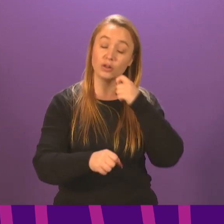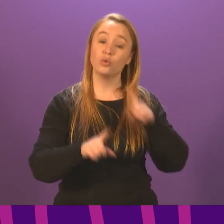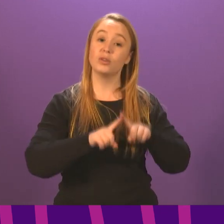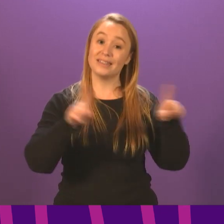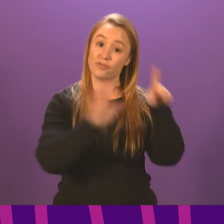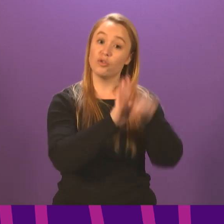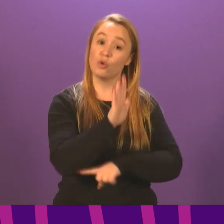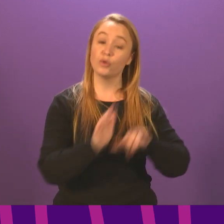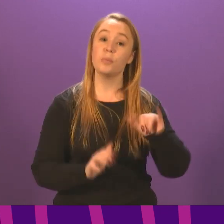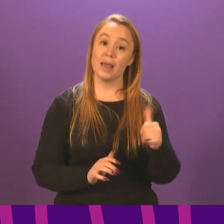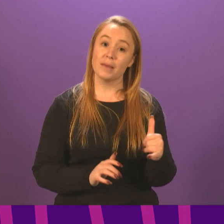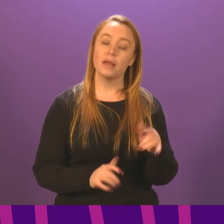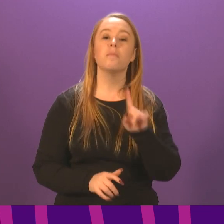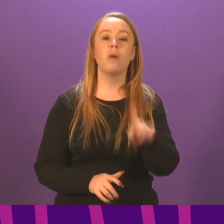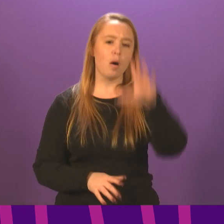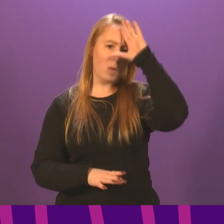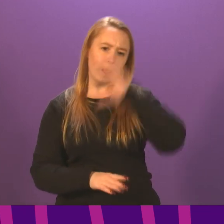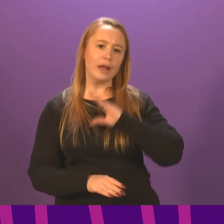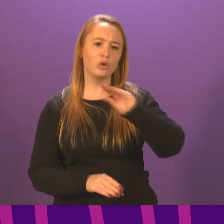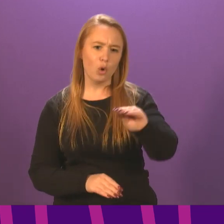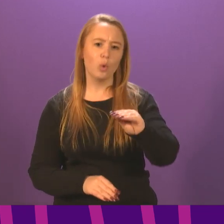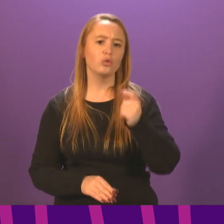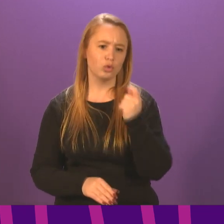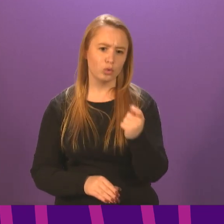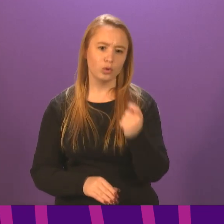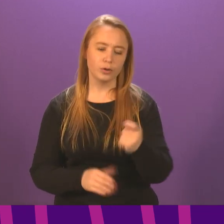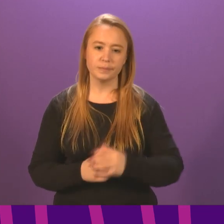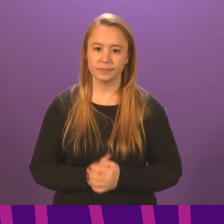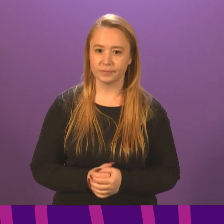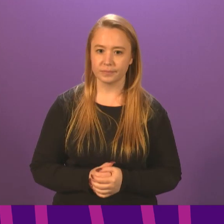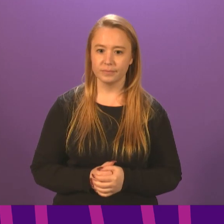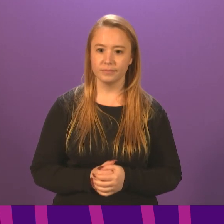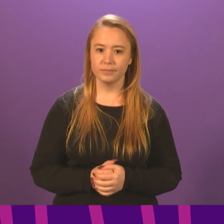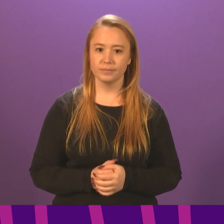course, I will update Parliament as soon as there is anything to update Parliament on.